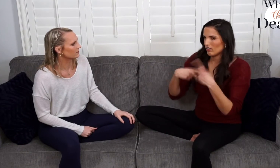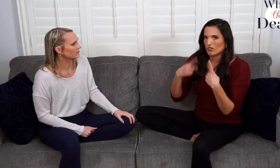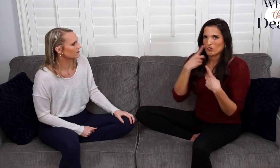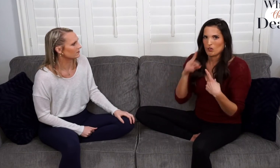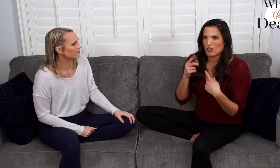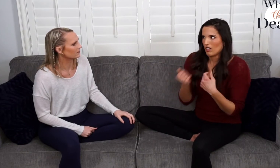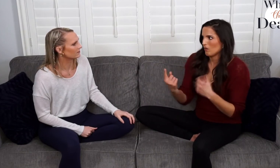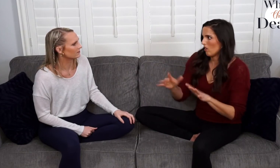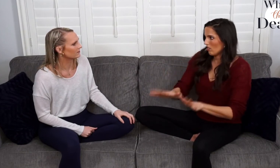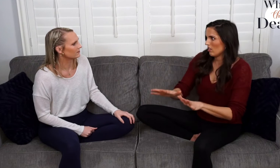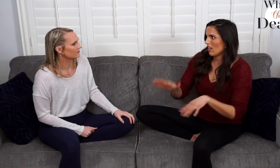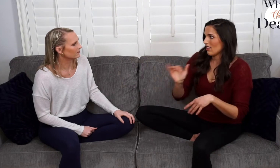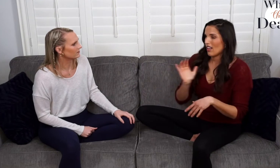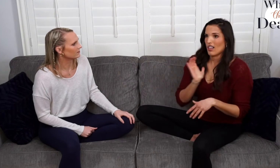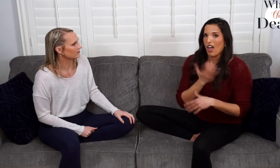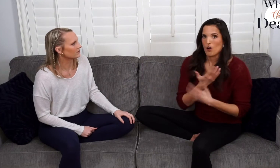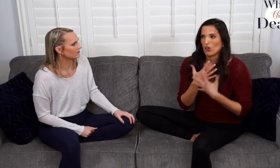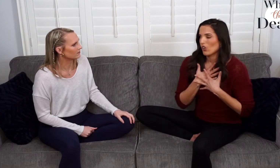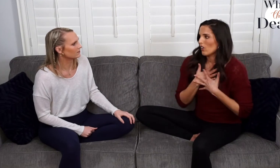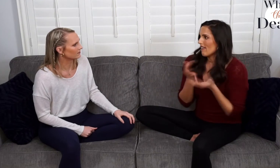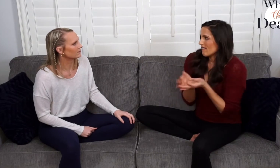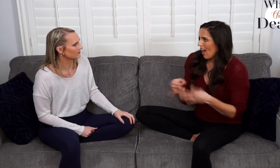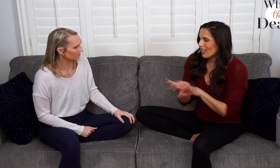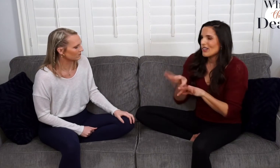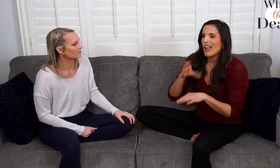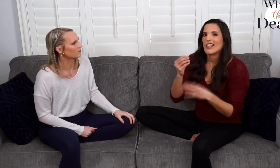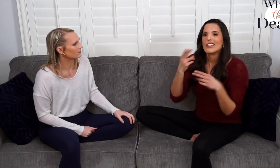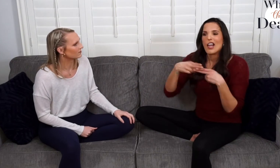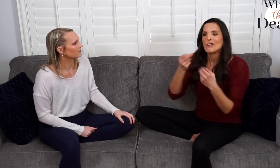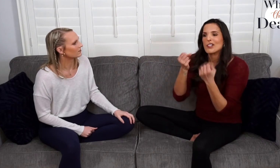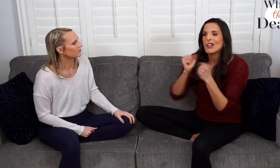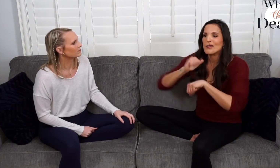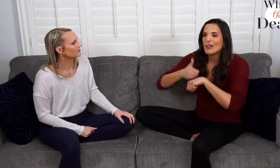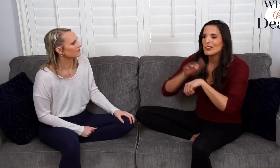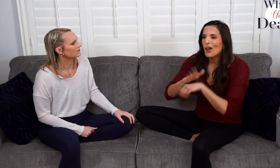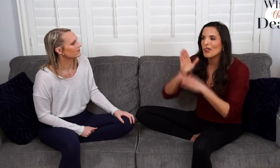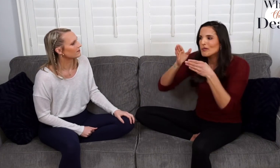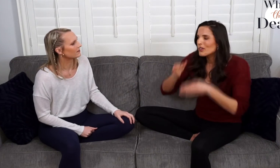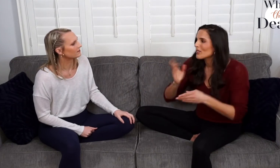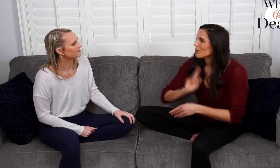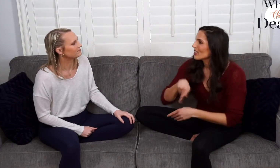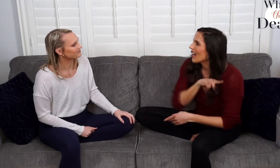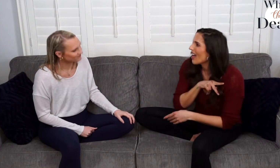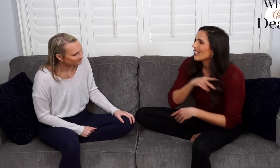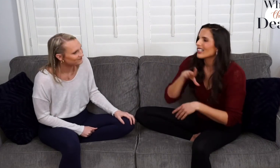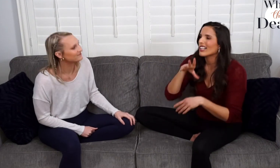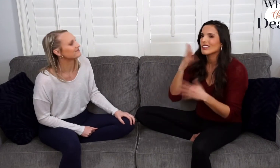you a name sign and we really cherish that because it based on the person's personality, their